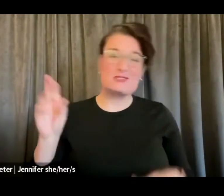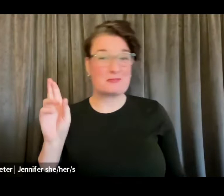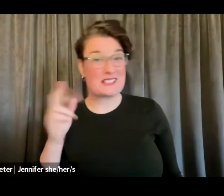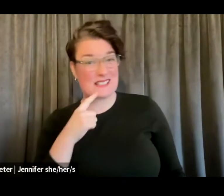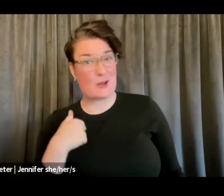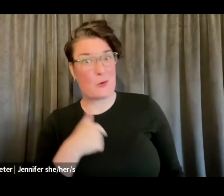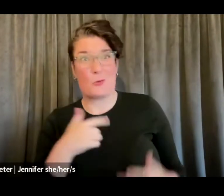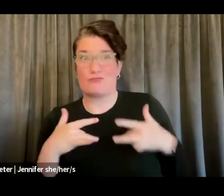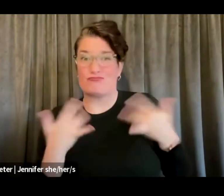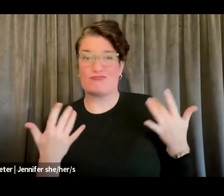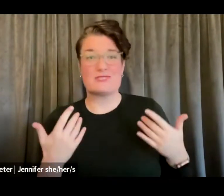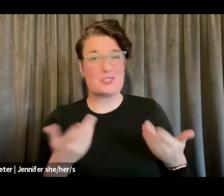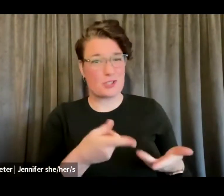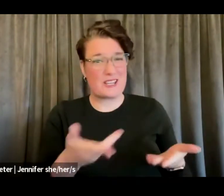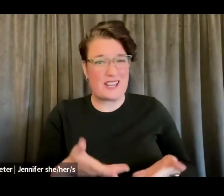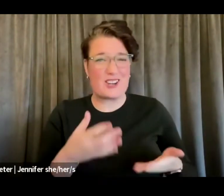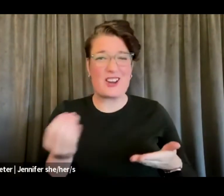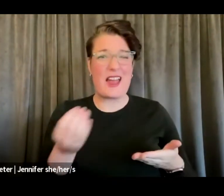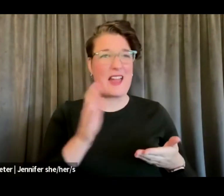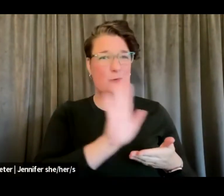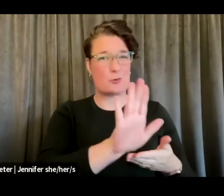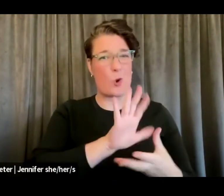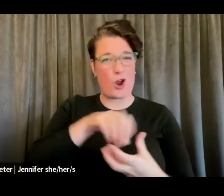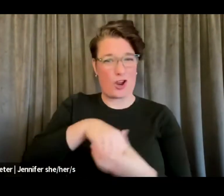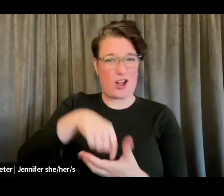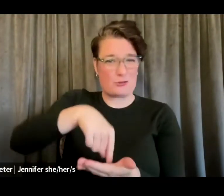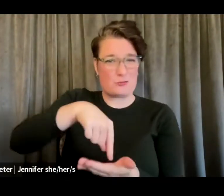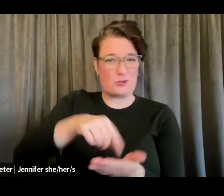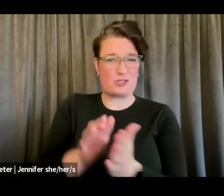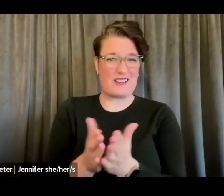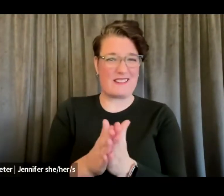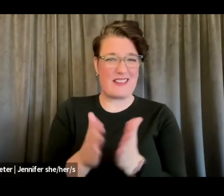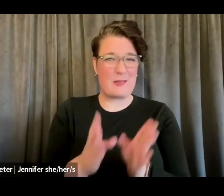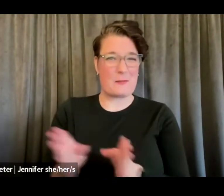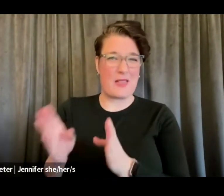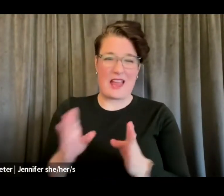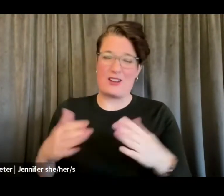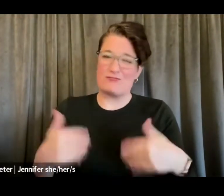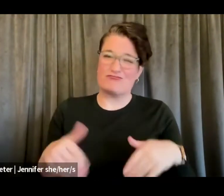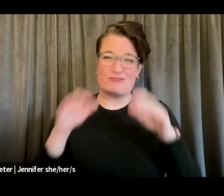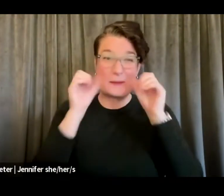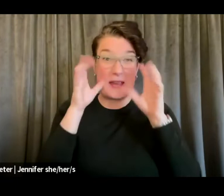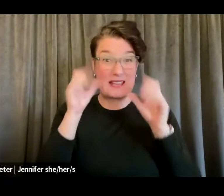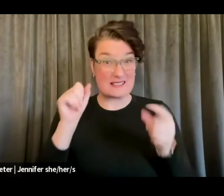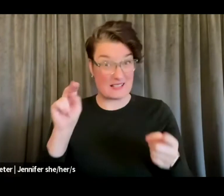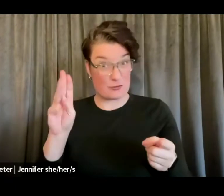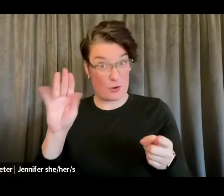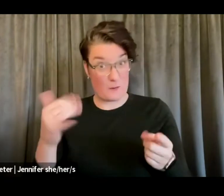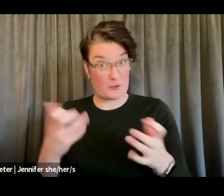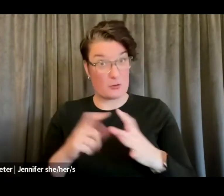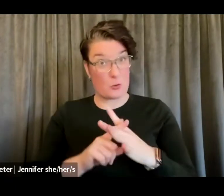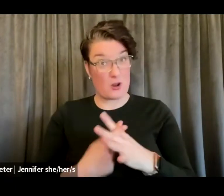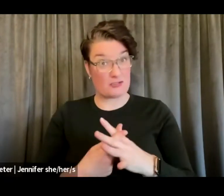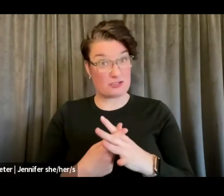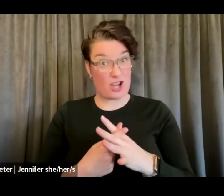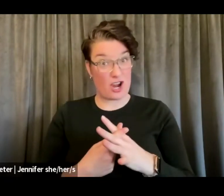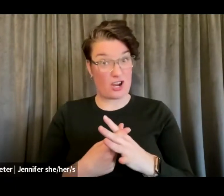And we're so glad to receive your amazing contribution this year to the planner nomy, do you wanna start us off with